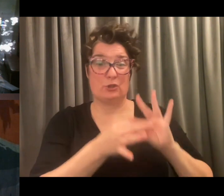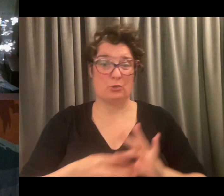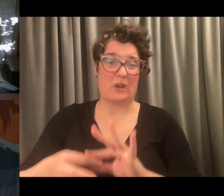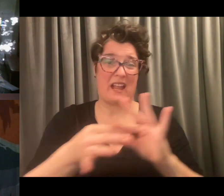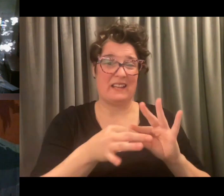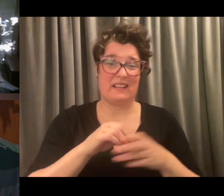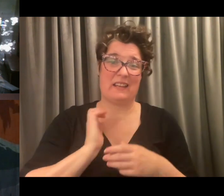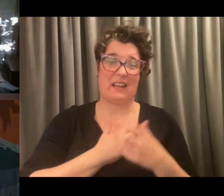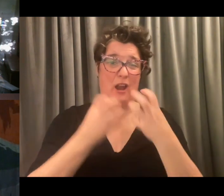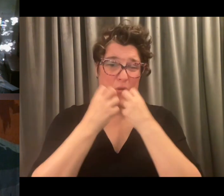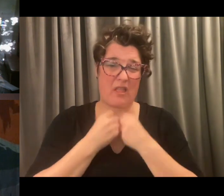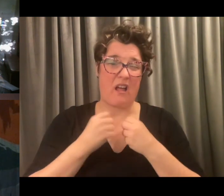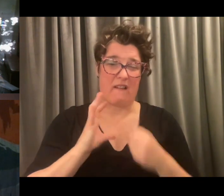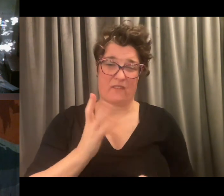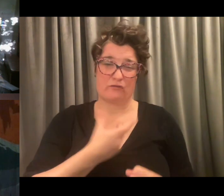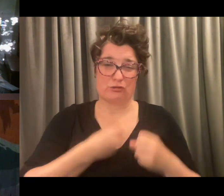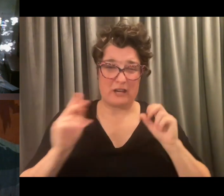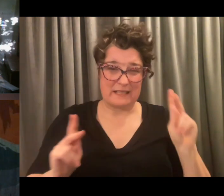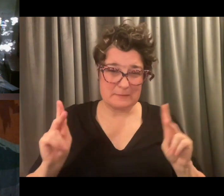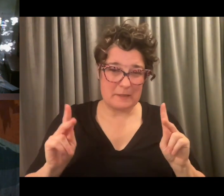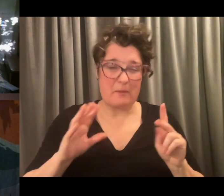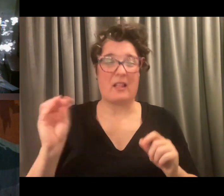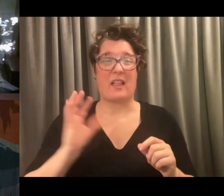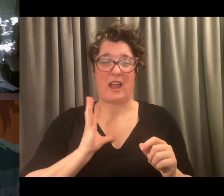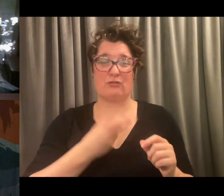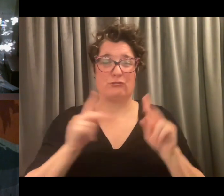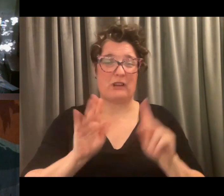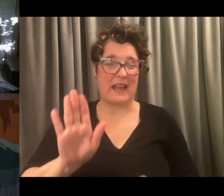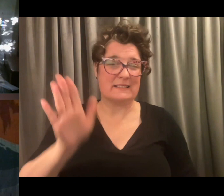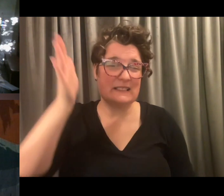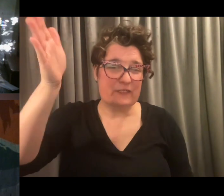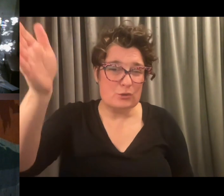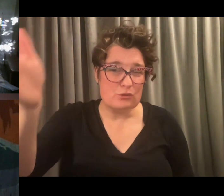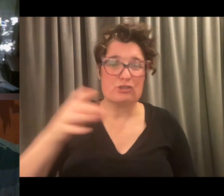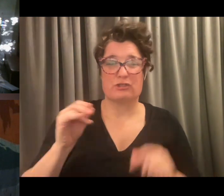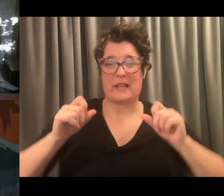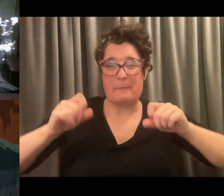futures and trans possibility. And trans kids. Yes.